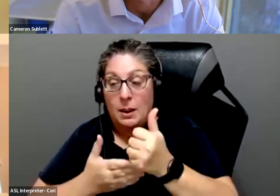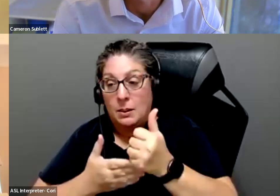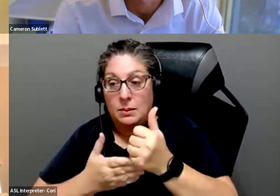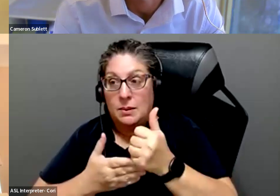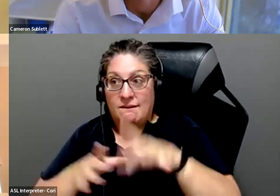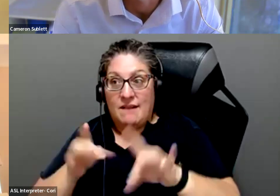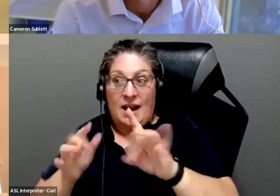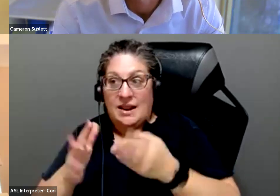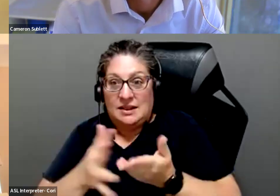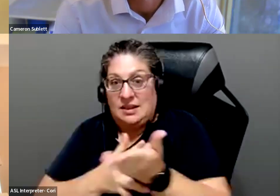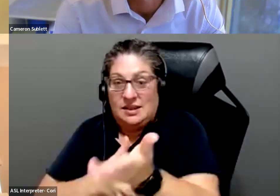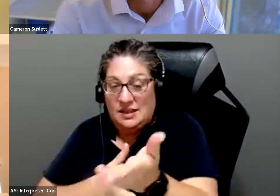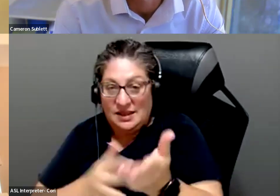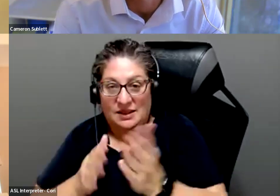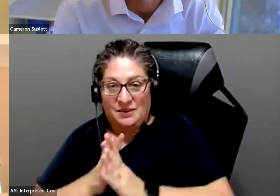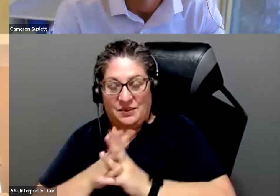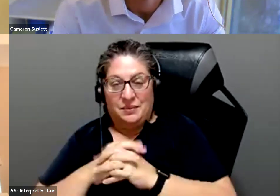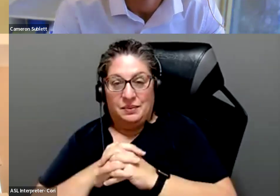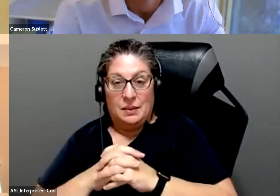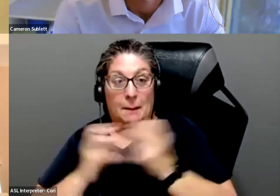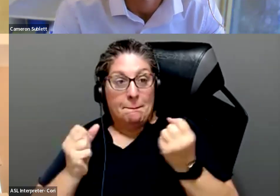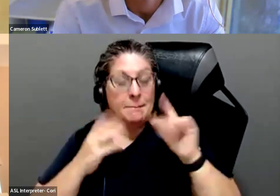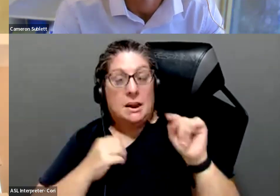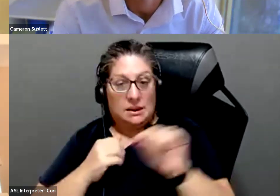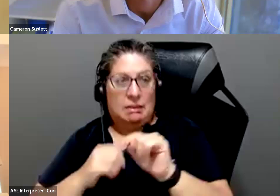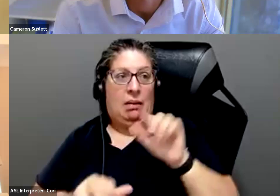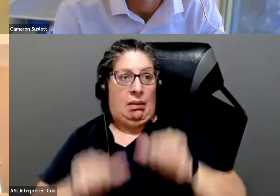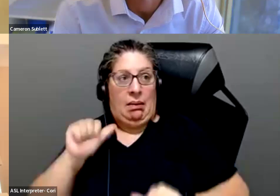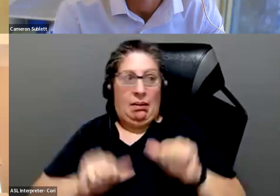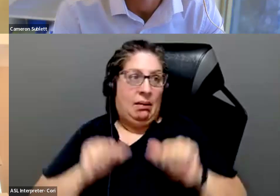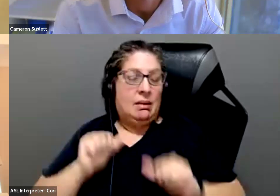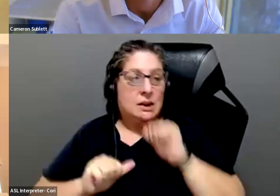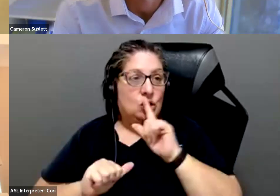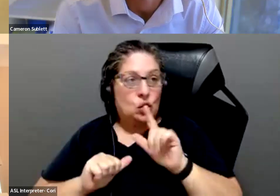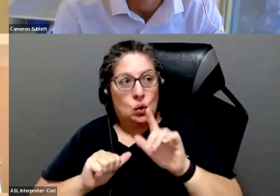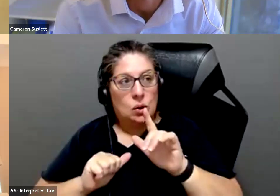Many of them kind of were unsure of their curricular or